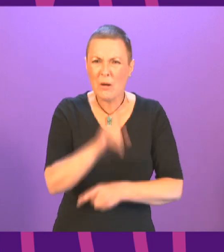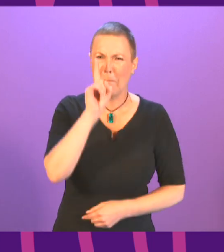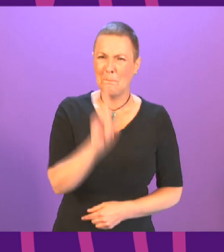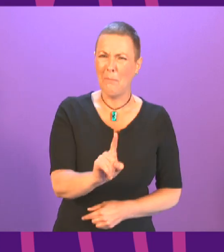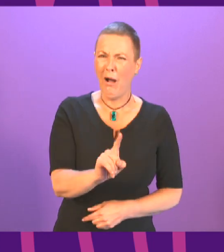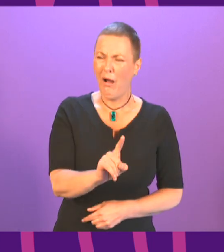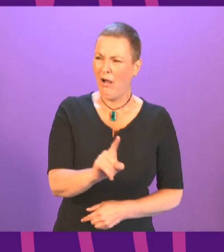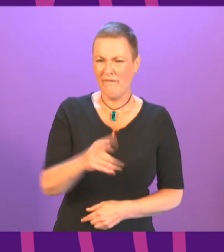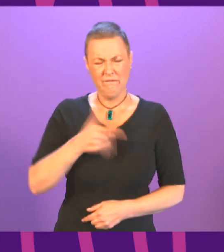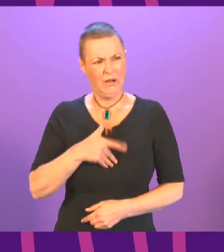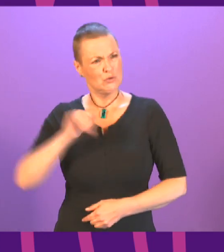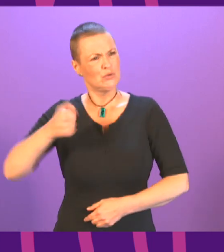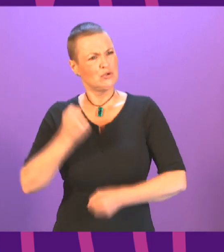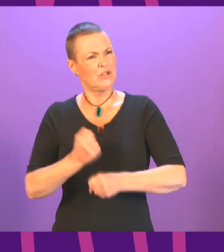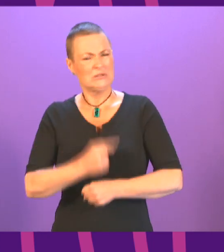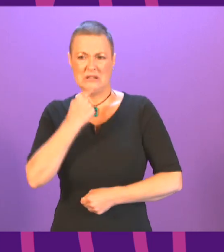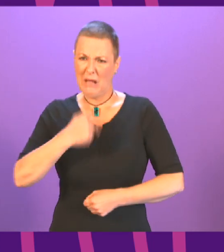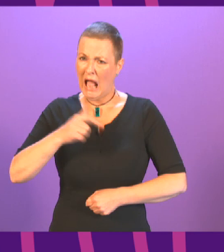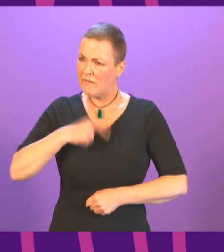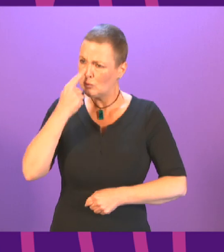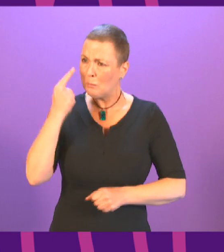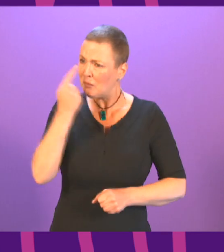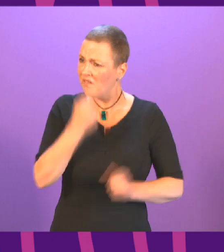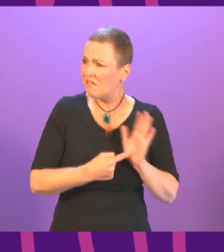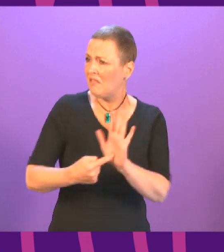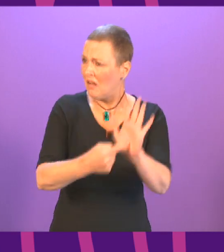is making them fight to prove their own worth.